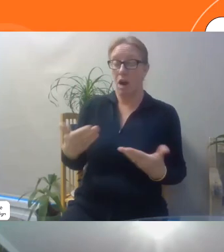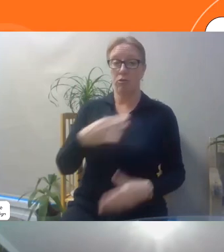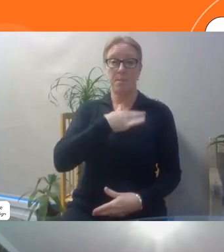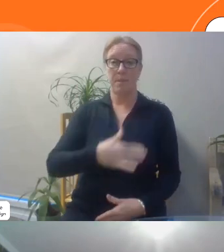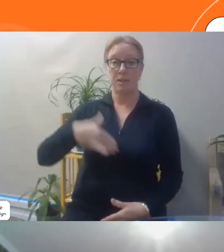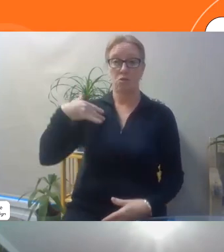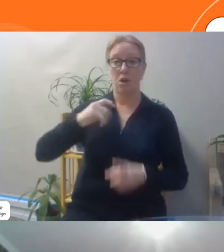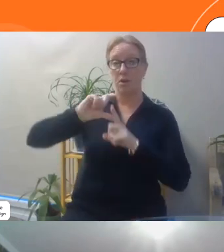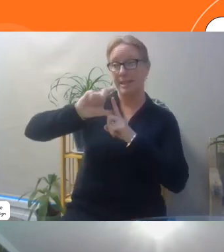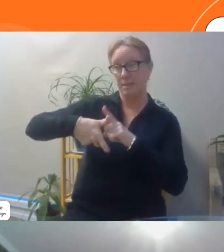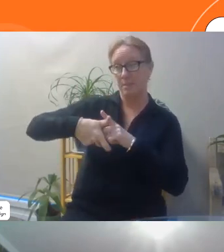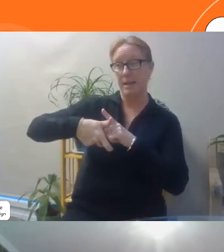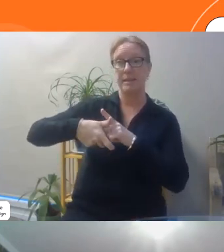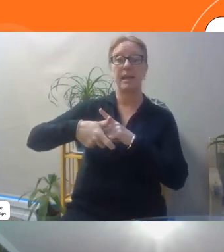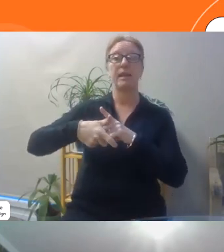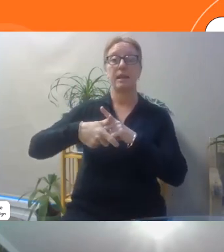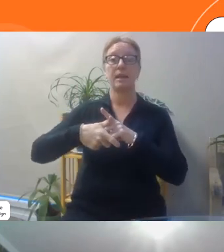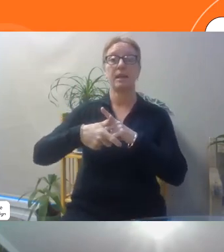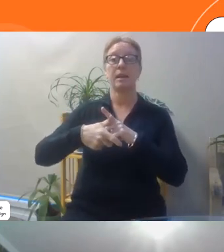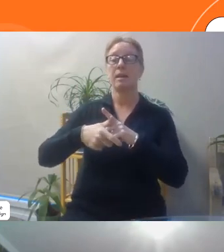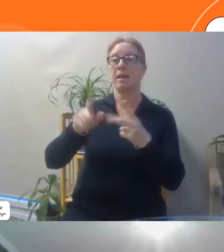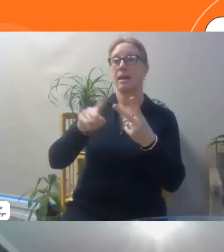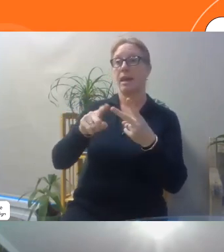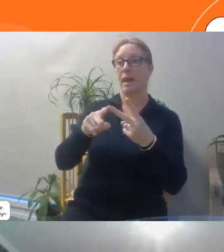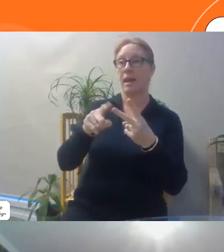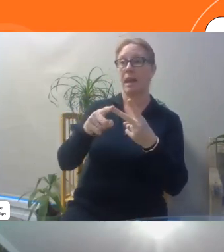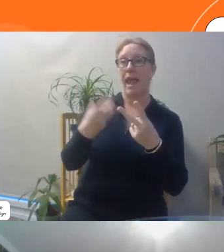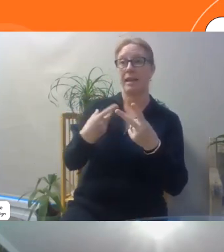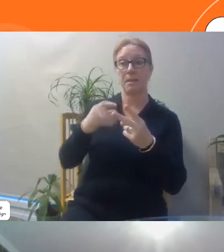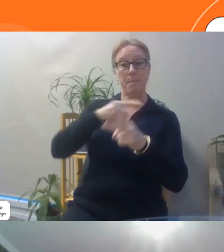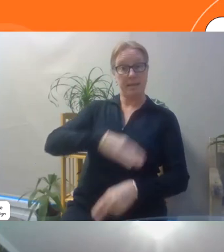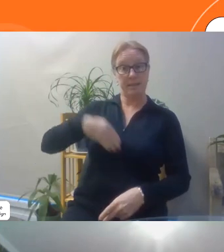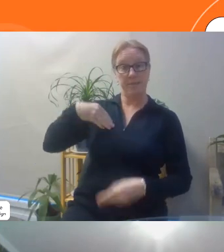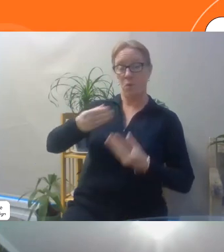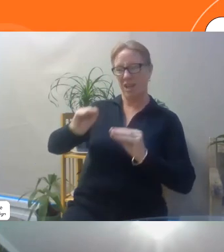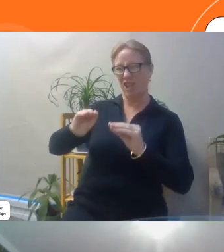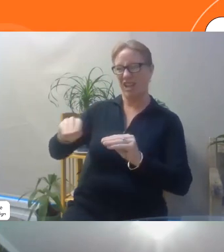Disability and Minster of Education, but they both declined due to clashes